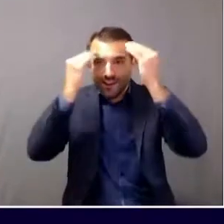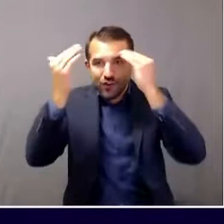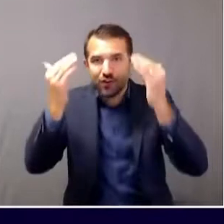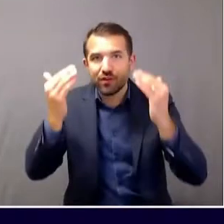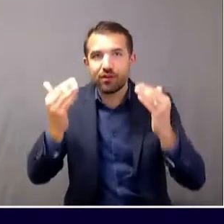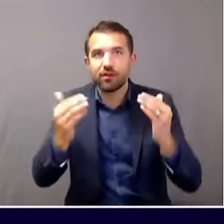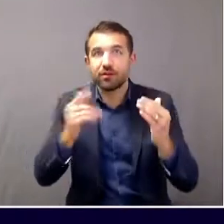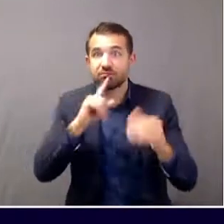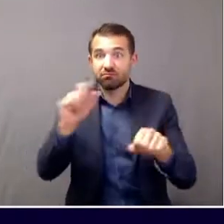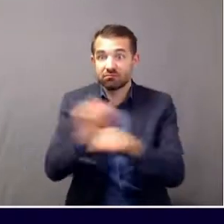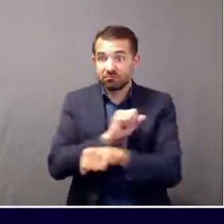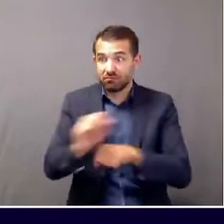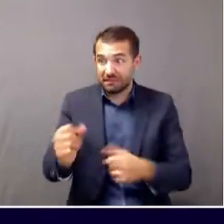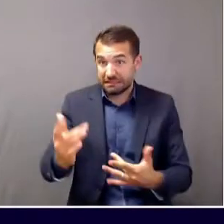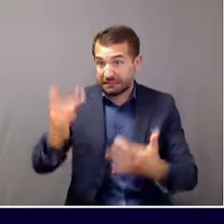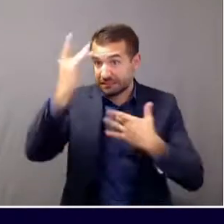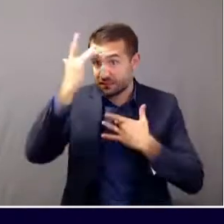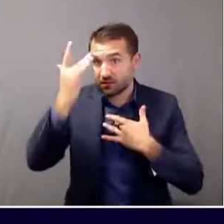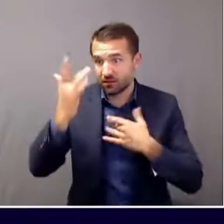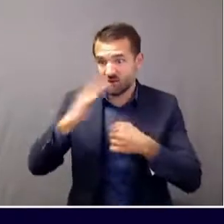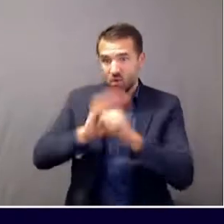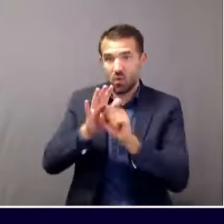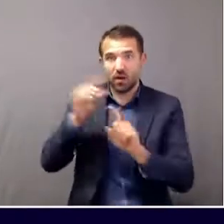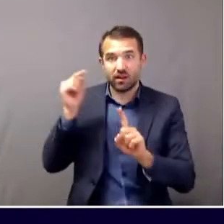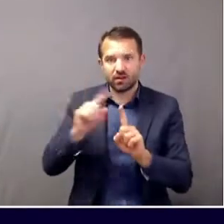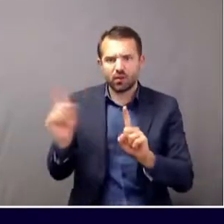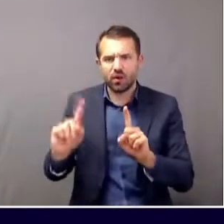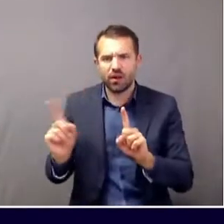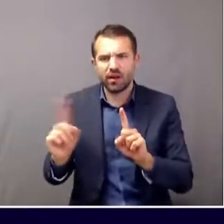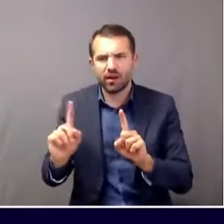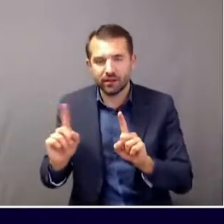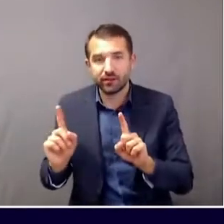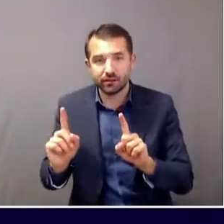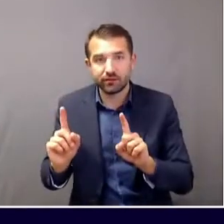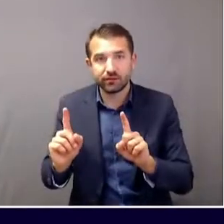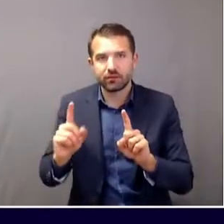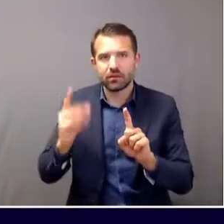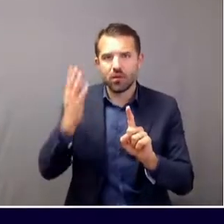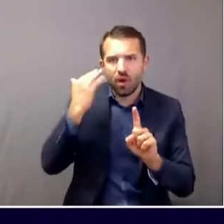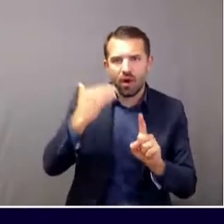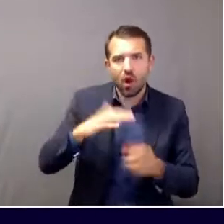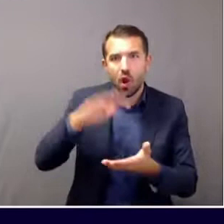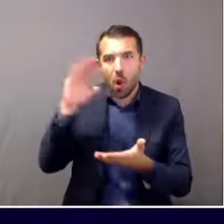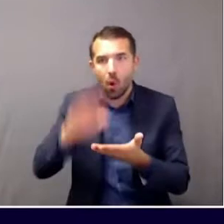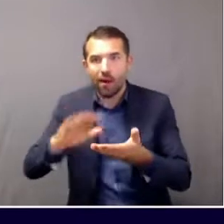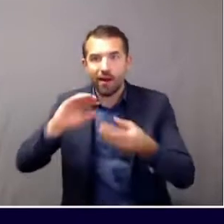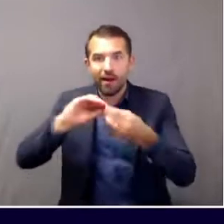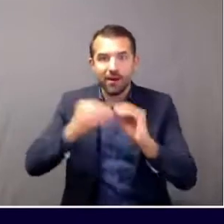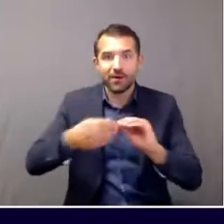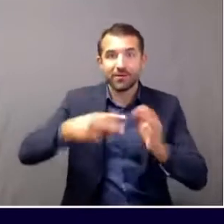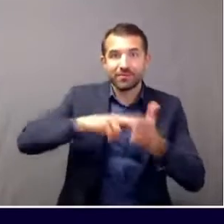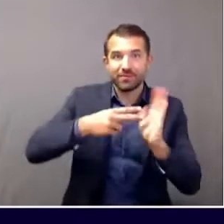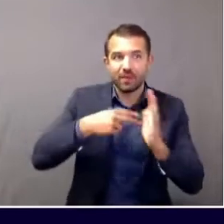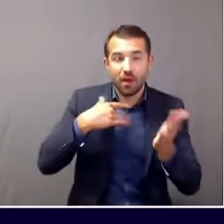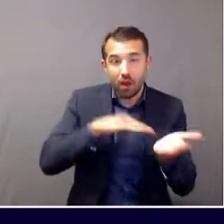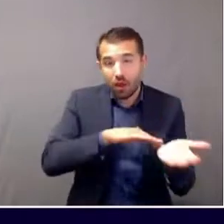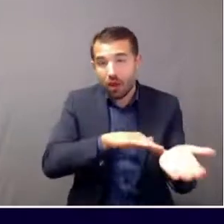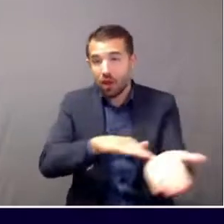going on in terms of the outbreak in Maine because of our